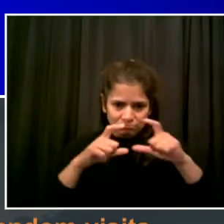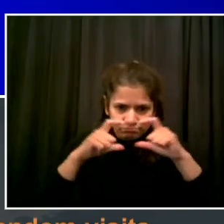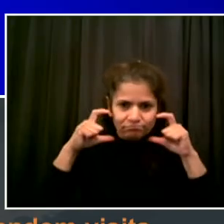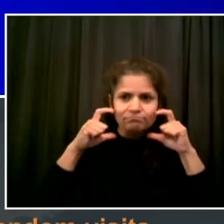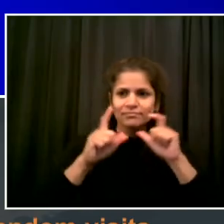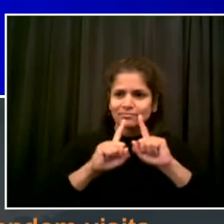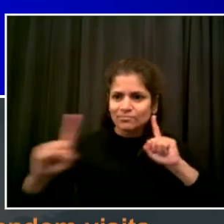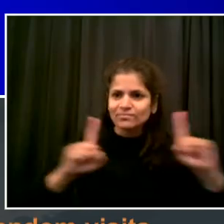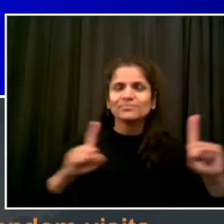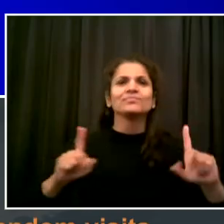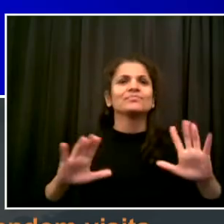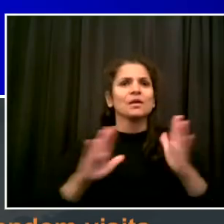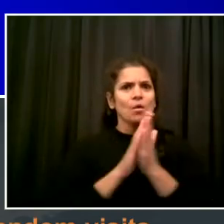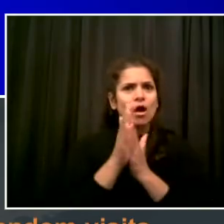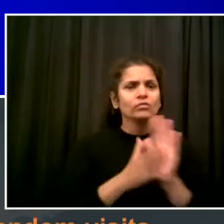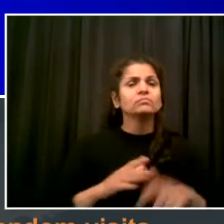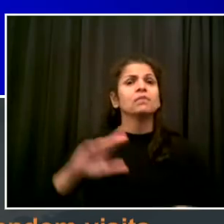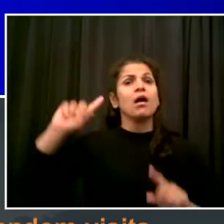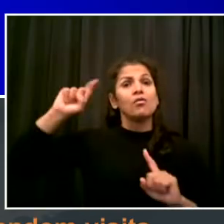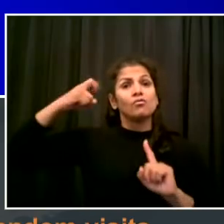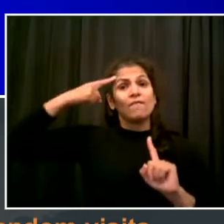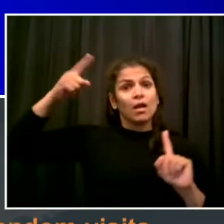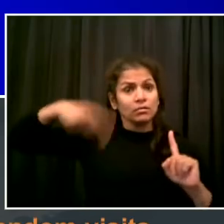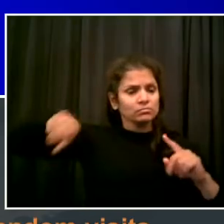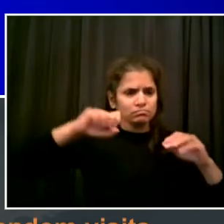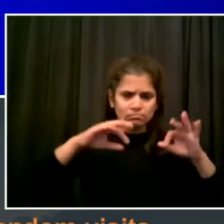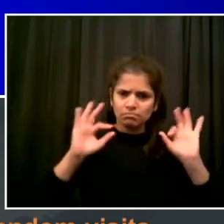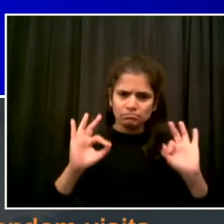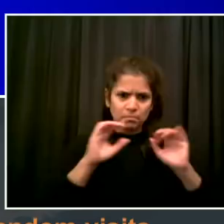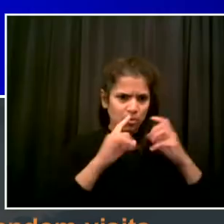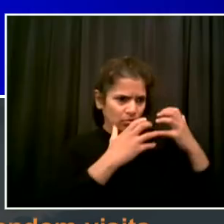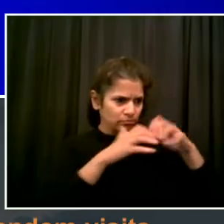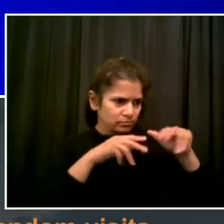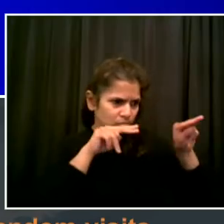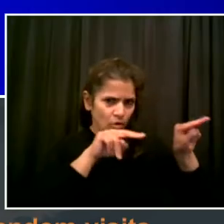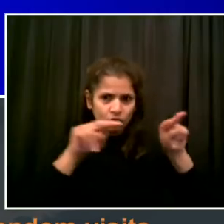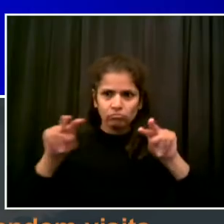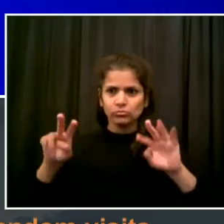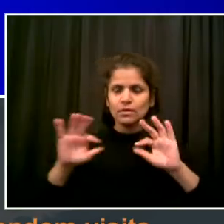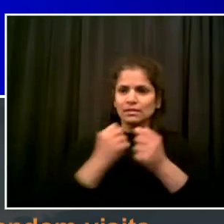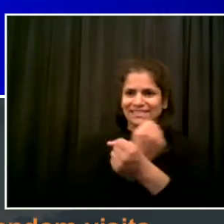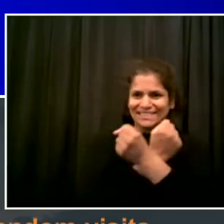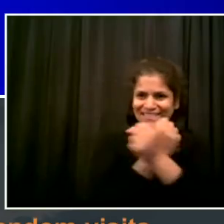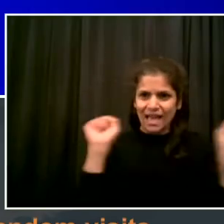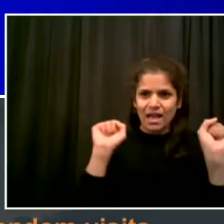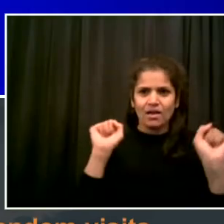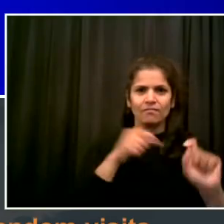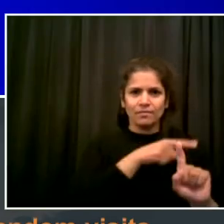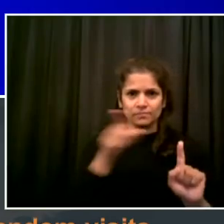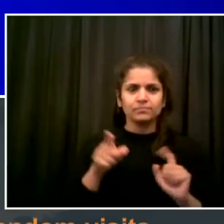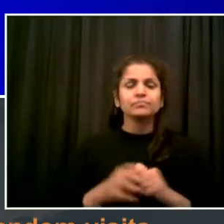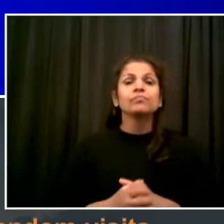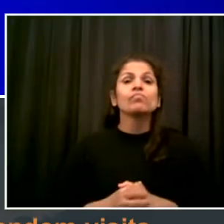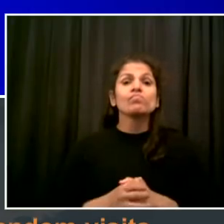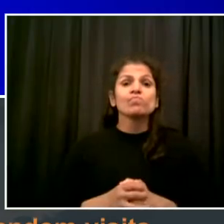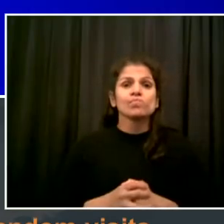GIVE THEM A CHANCE TO CORECRT ITBUT WE WILL NOT WAIT FOREVER BECAUSE IT IS ABOUT T HE HEALTH AND SAFETY OF EMOPLYEES AND ULTIMATELY ALL OF US WHEN IT